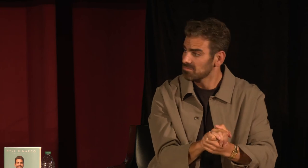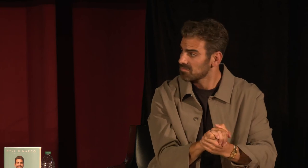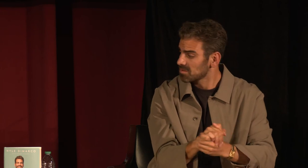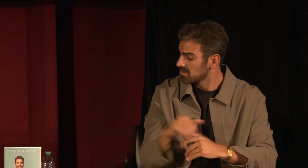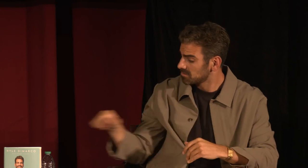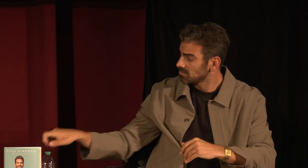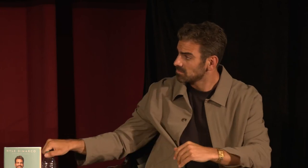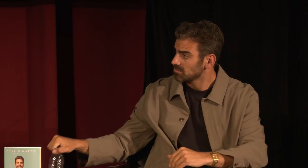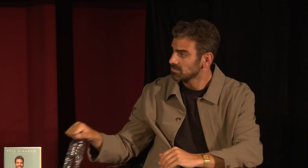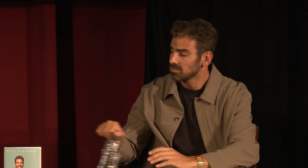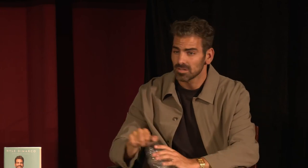empower those stories through my company.